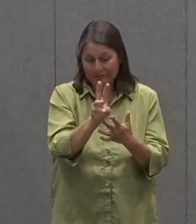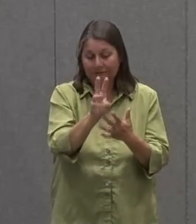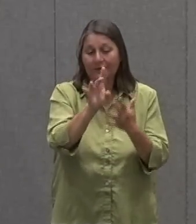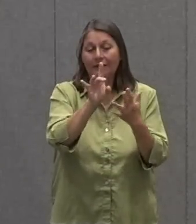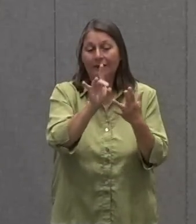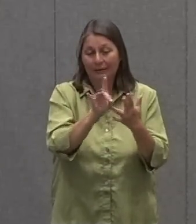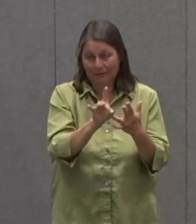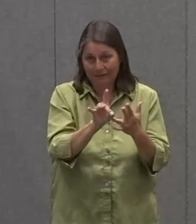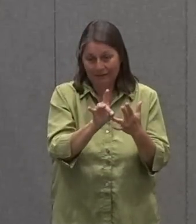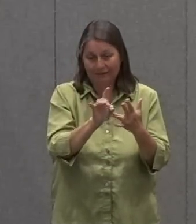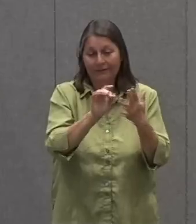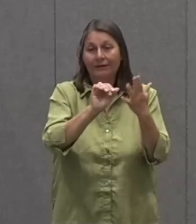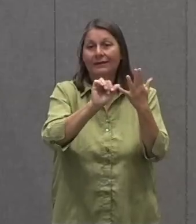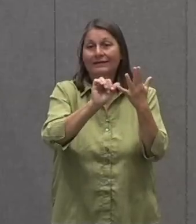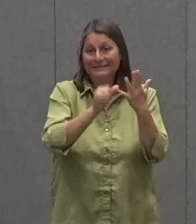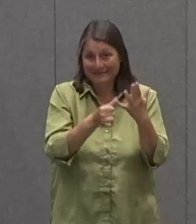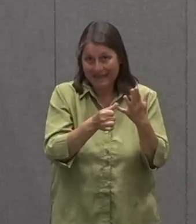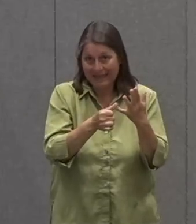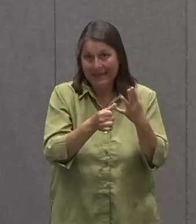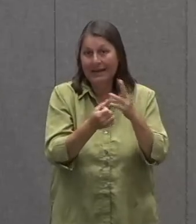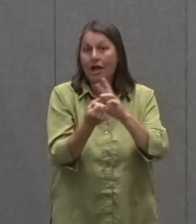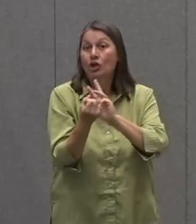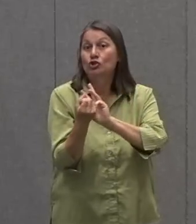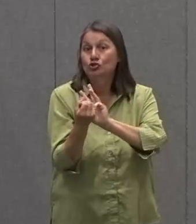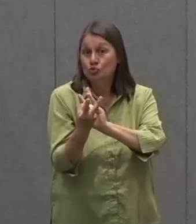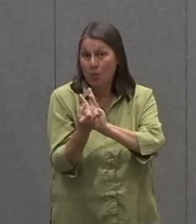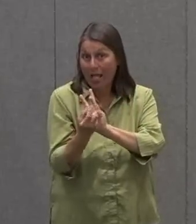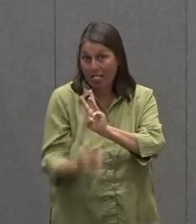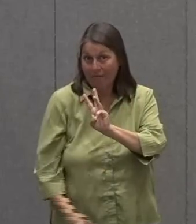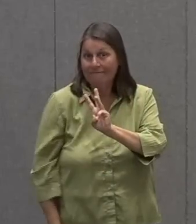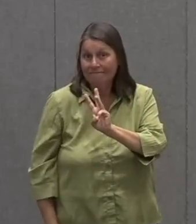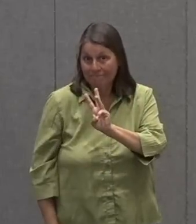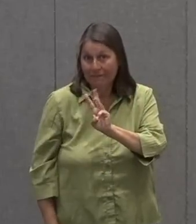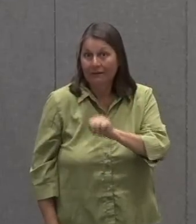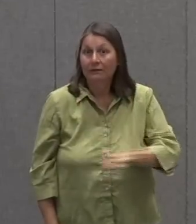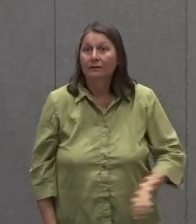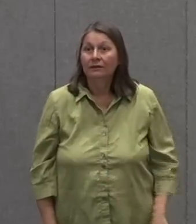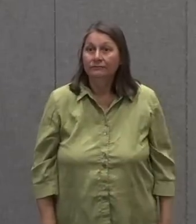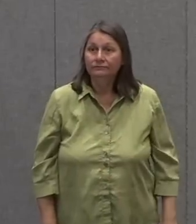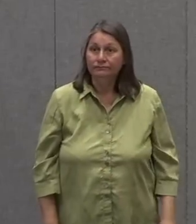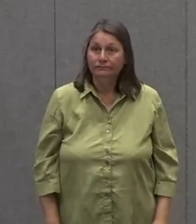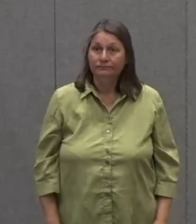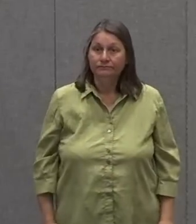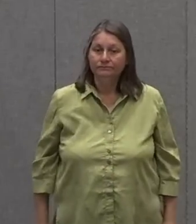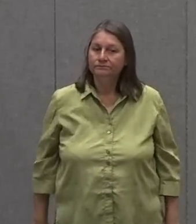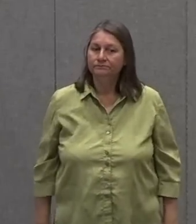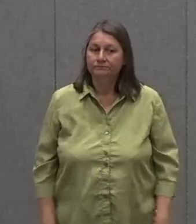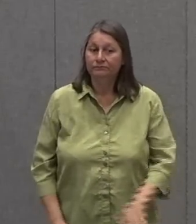Would there be any threes? Yeah, three times four would also get us 12.